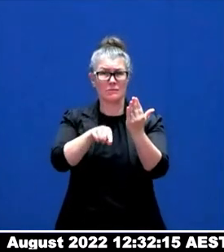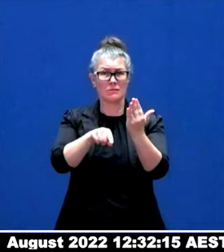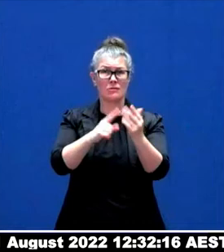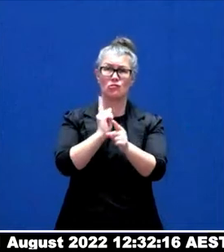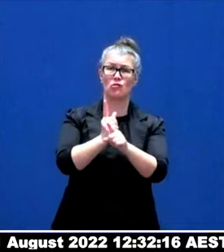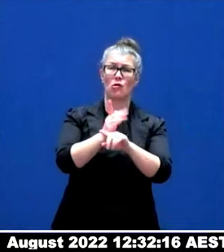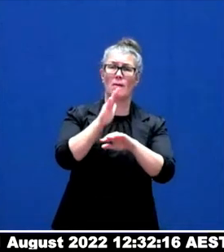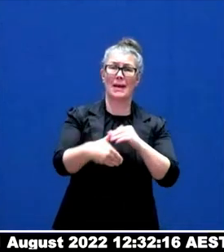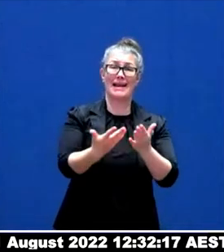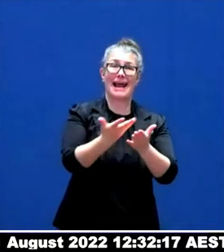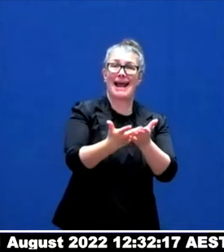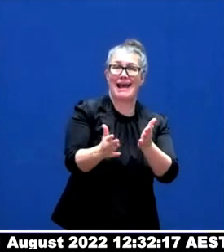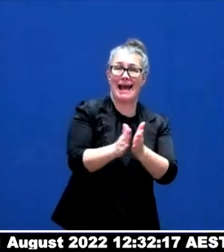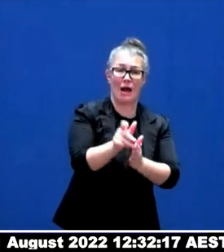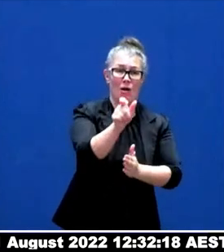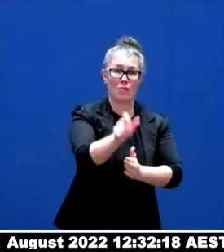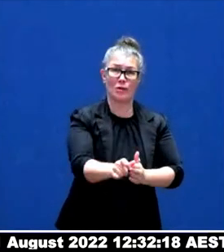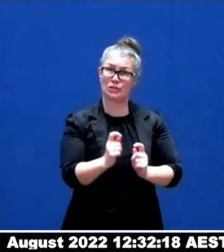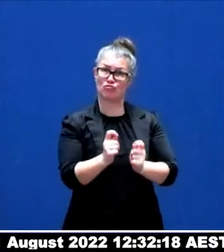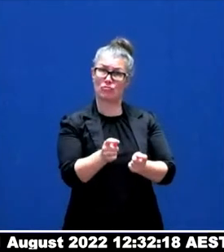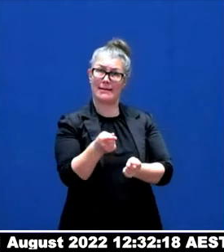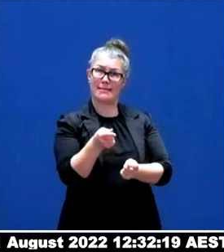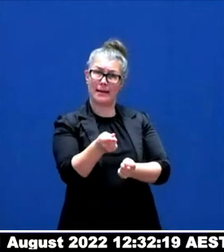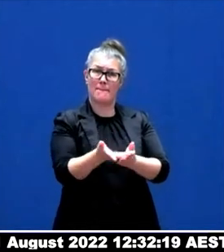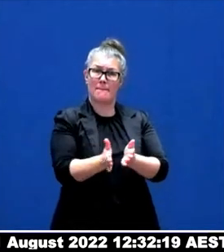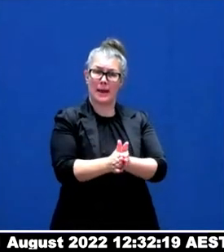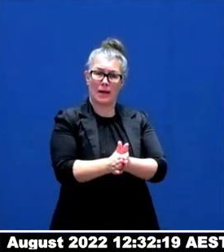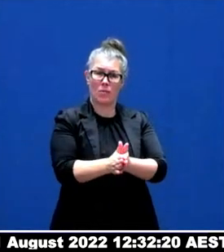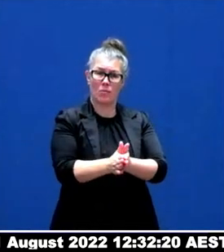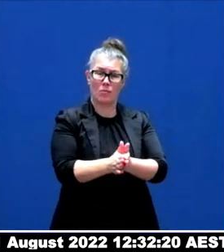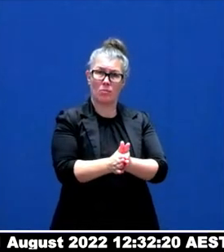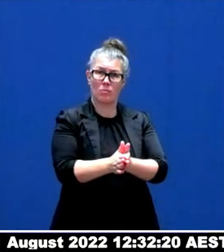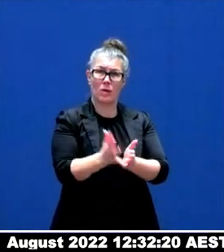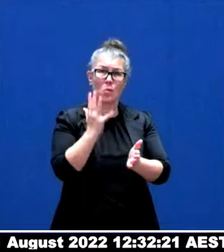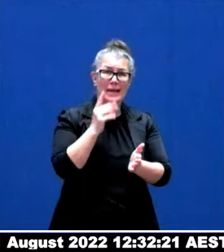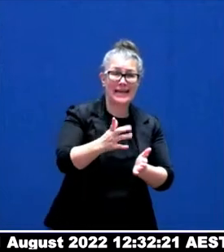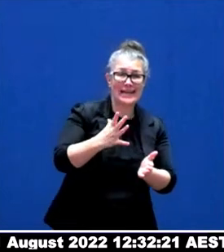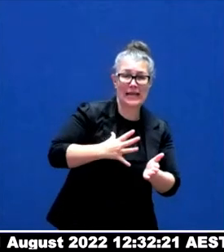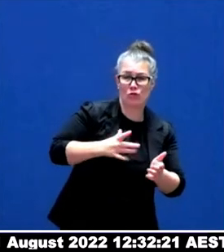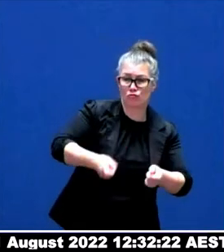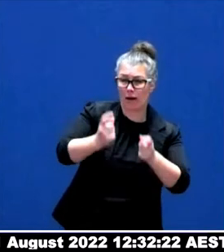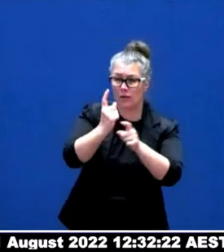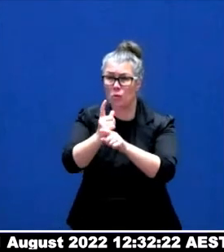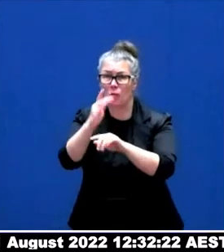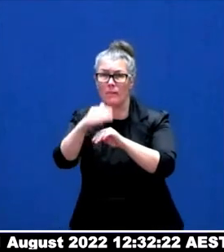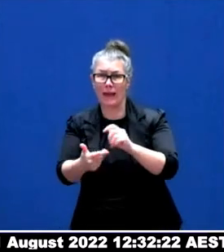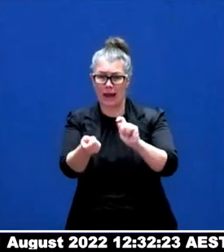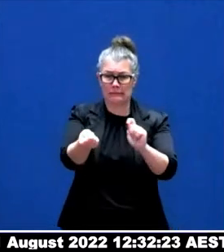which a person is treated with their engagement with the social housing system.